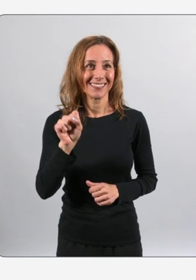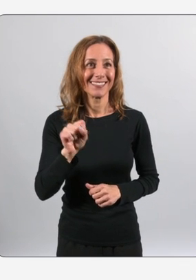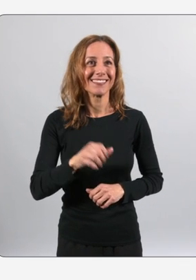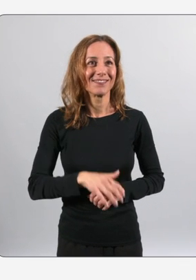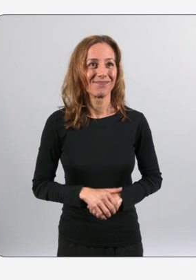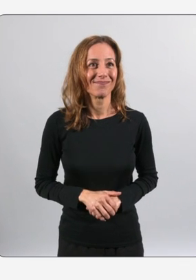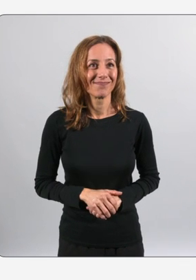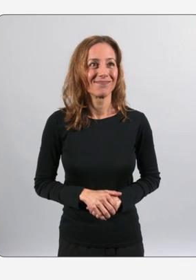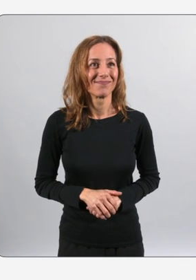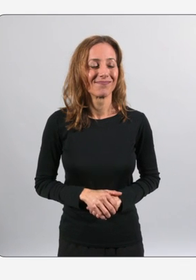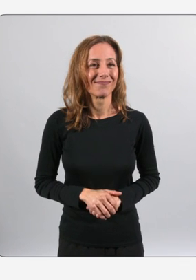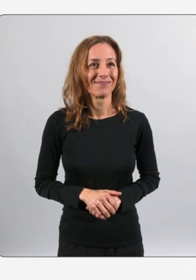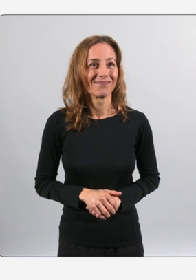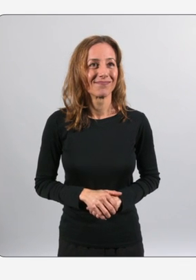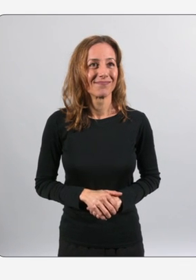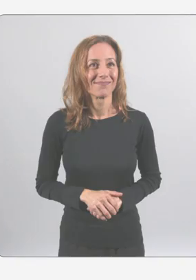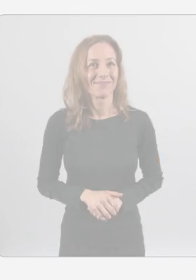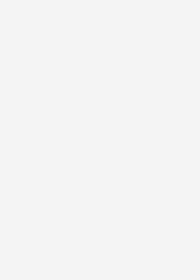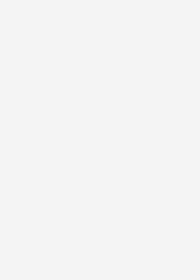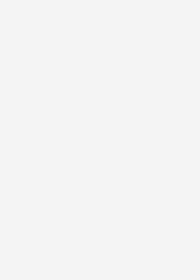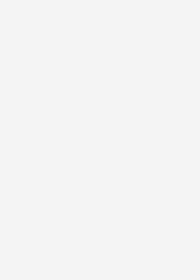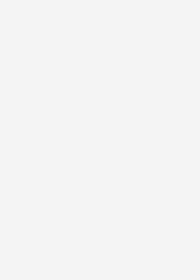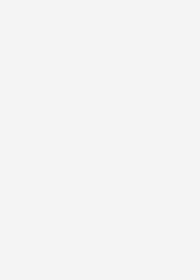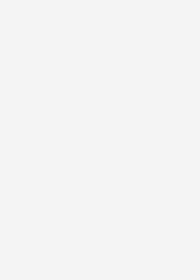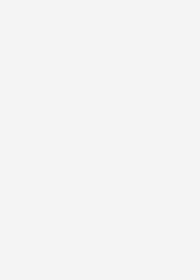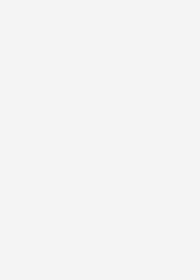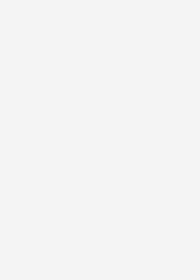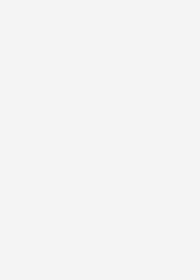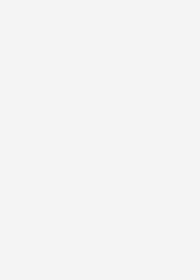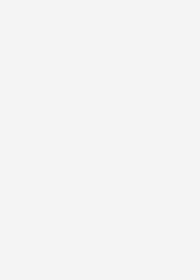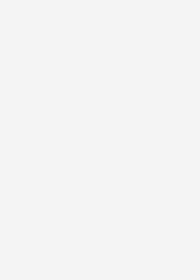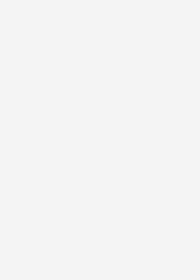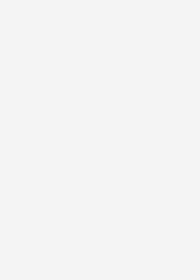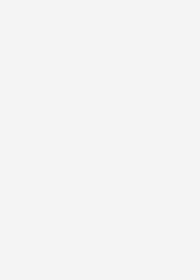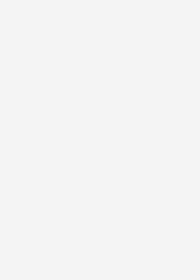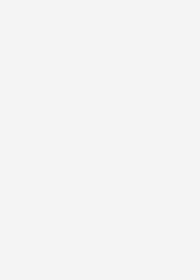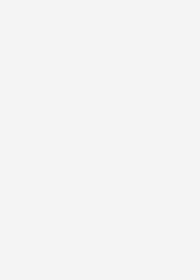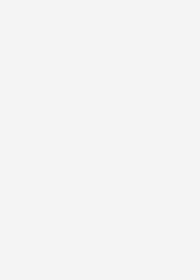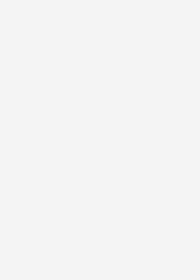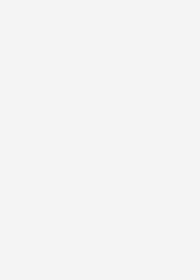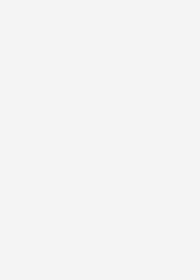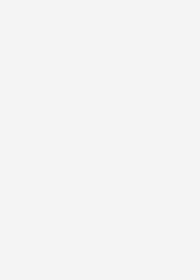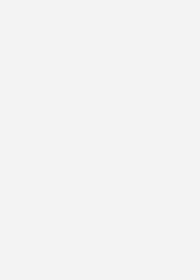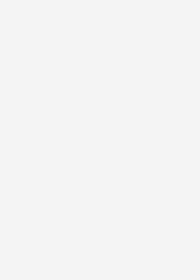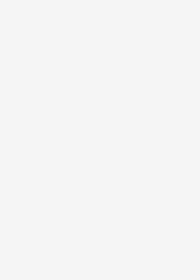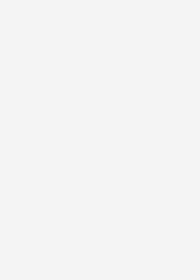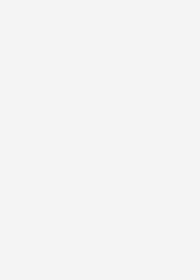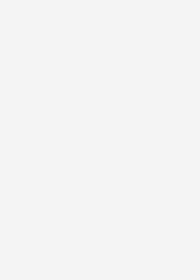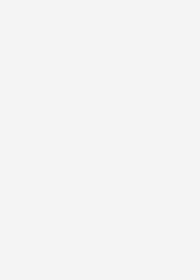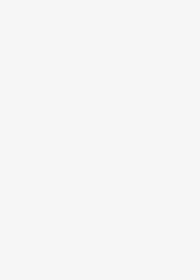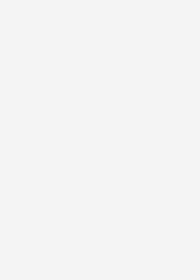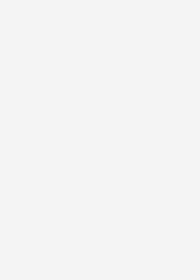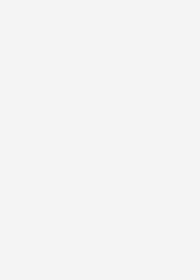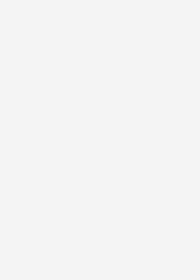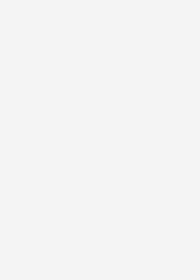Please welcome Selin Song! .